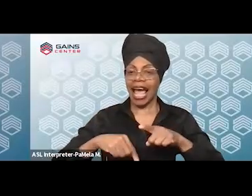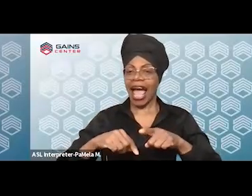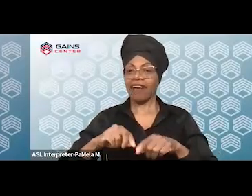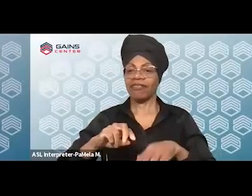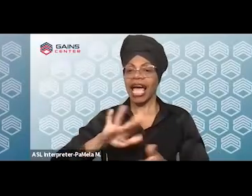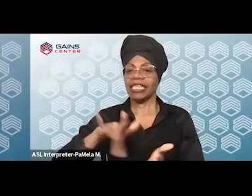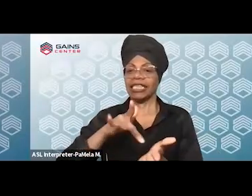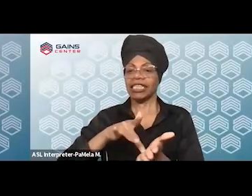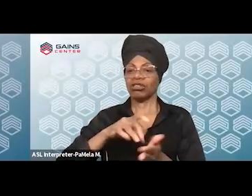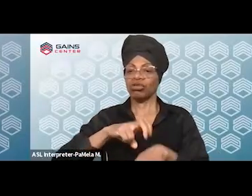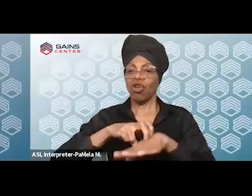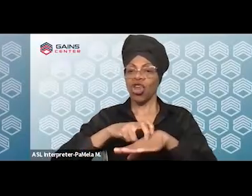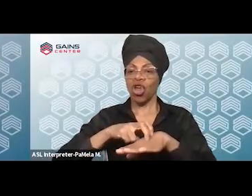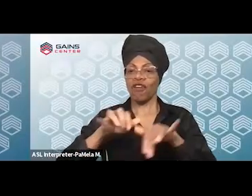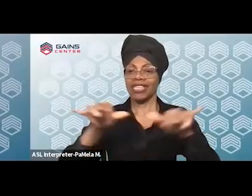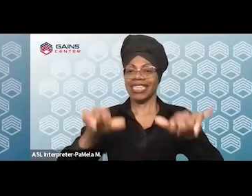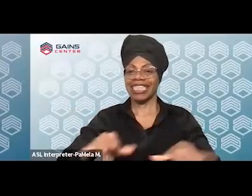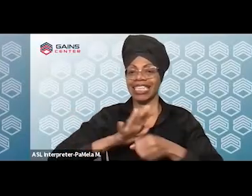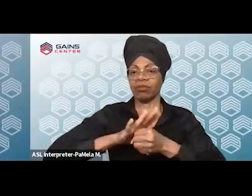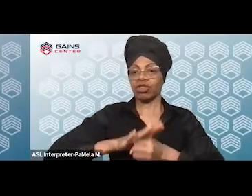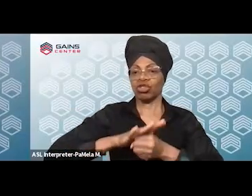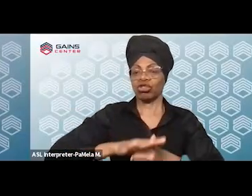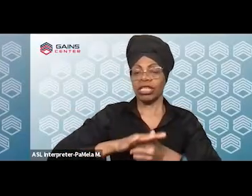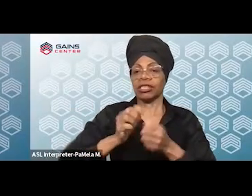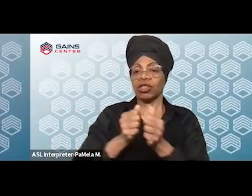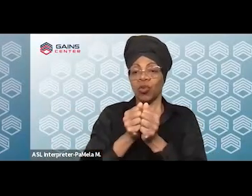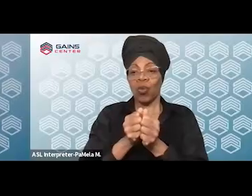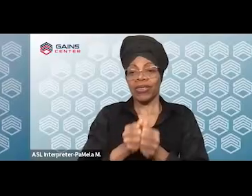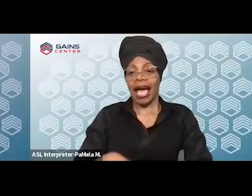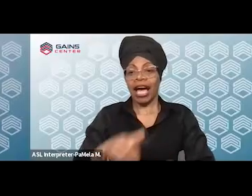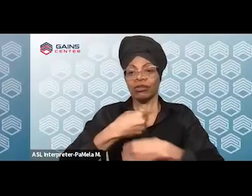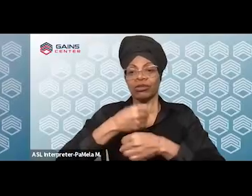without it creating significant physical illness and pain.